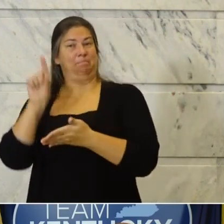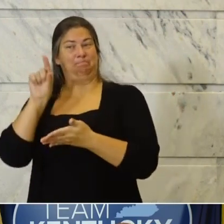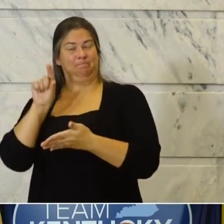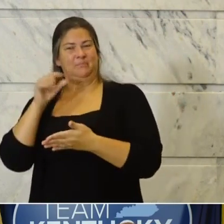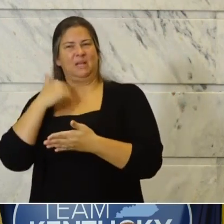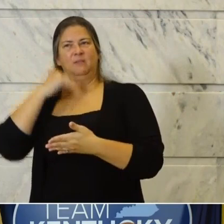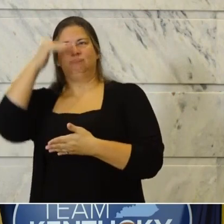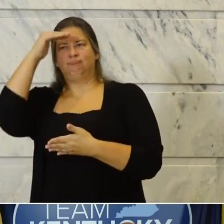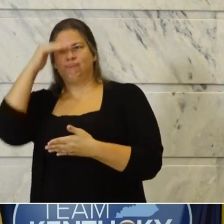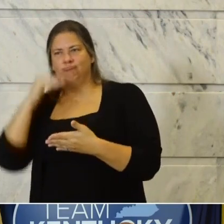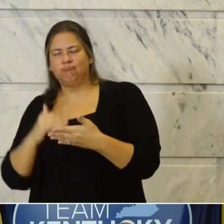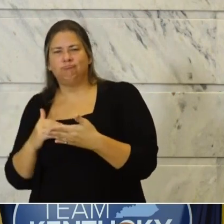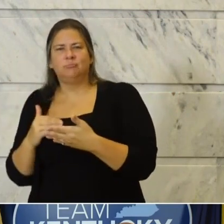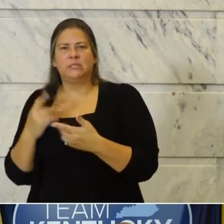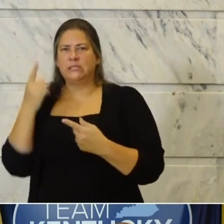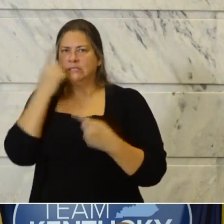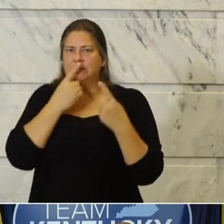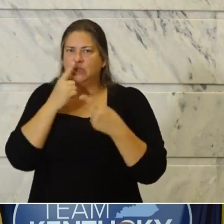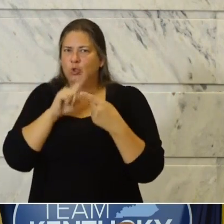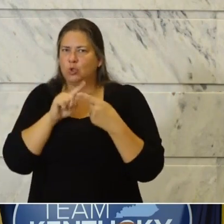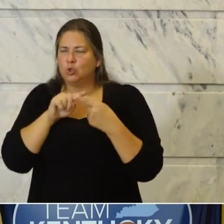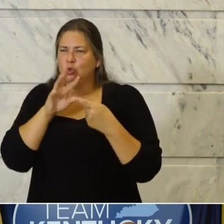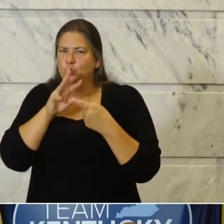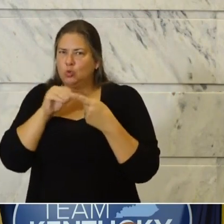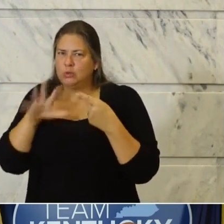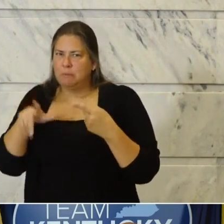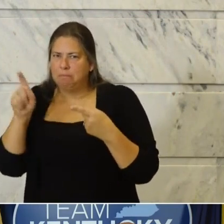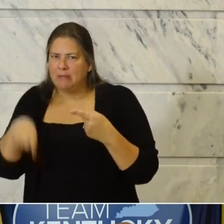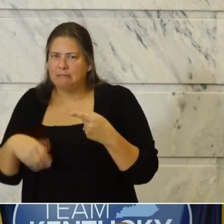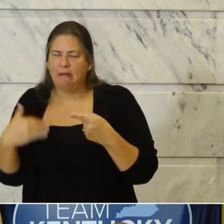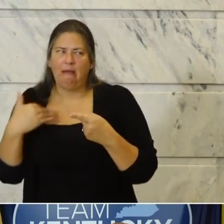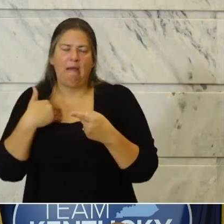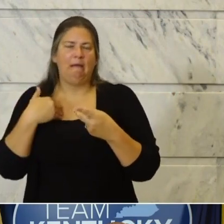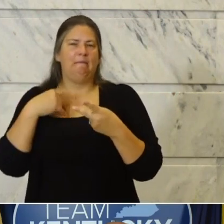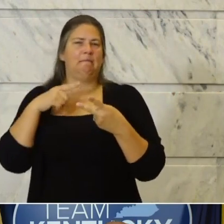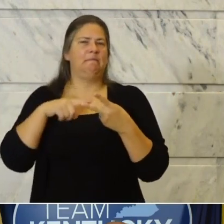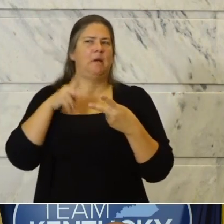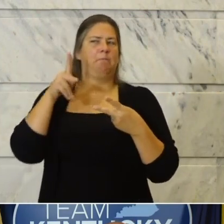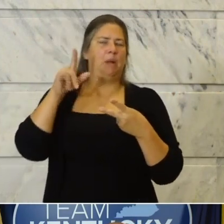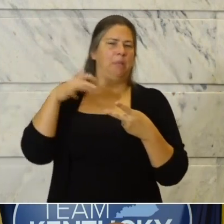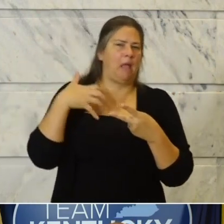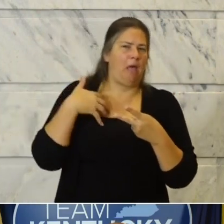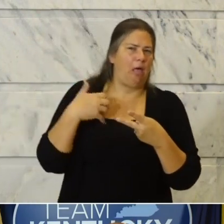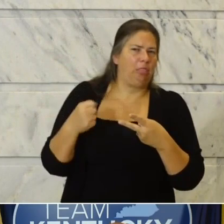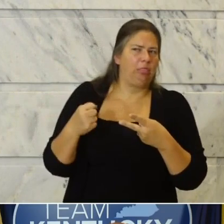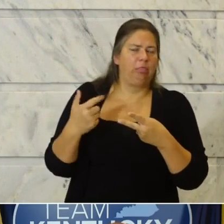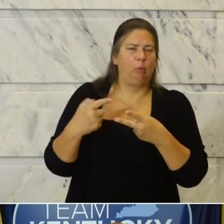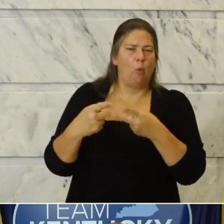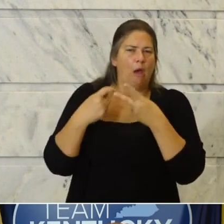the needs of the students, the unique considerations of the community, other public health measures that may come into play that the school or